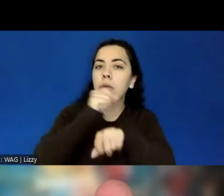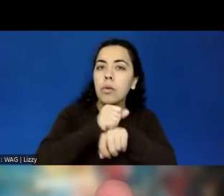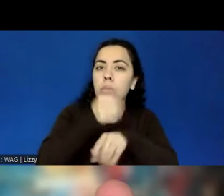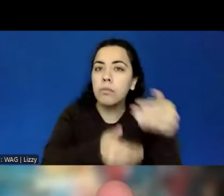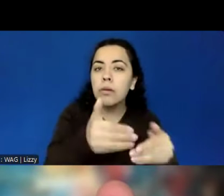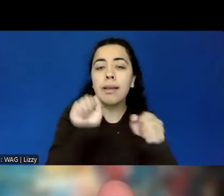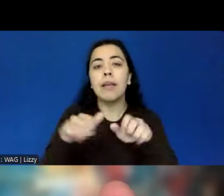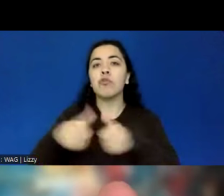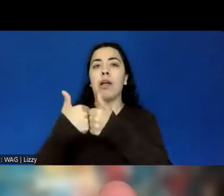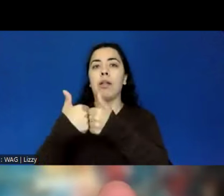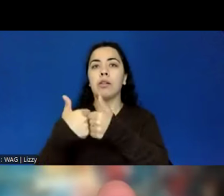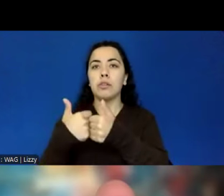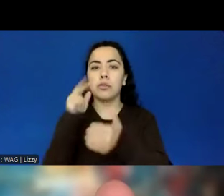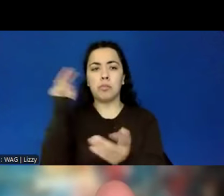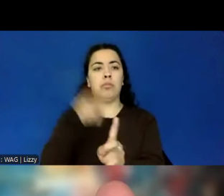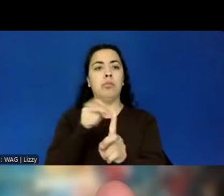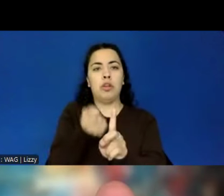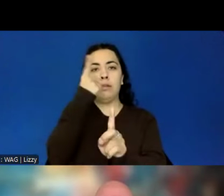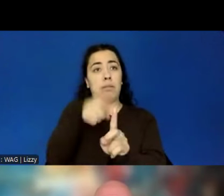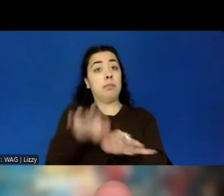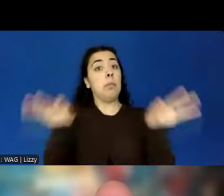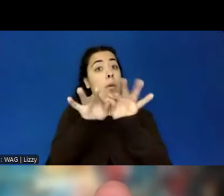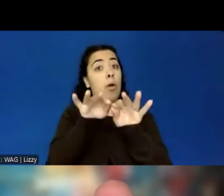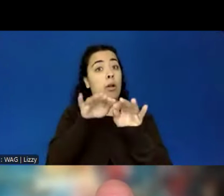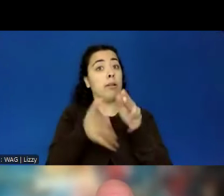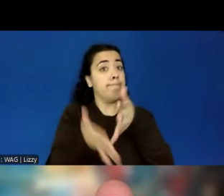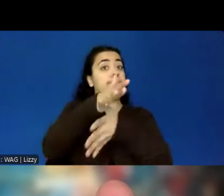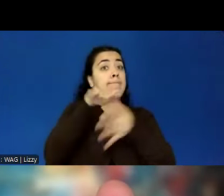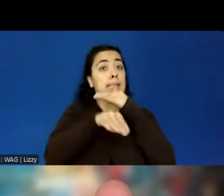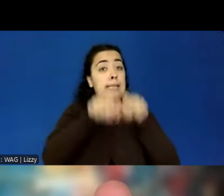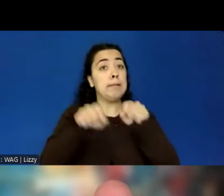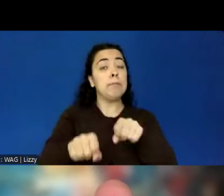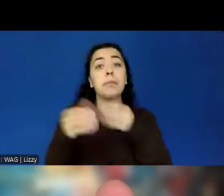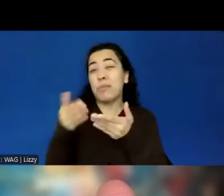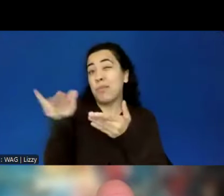to perceive or to understand its importance. So, the product owner may have to explain things like,